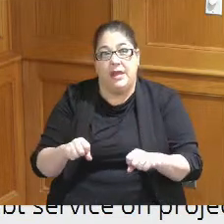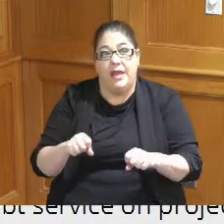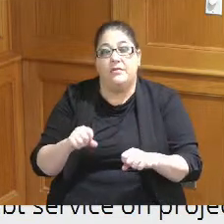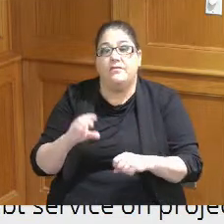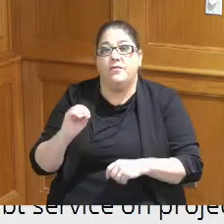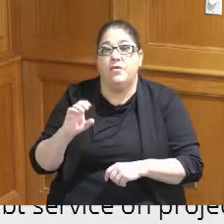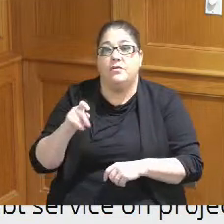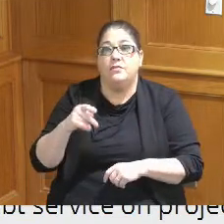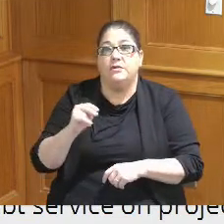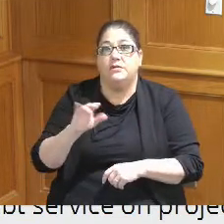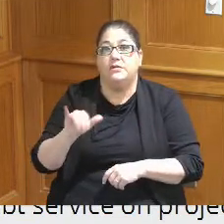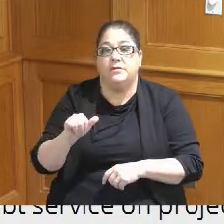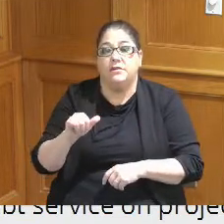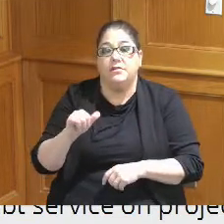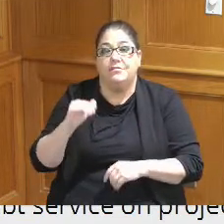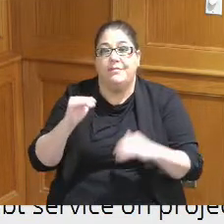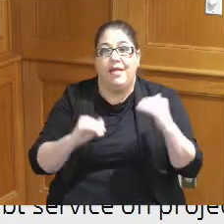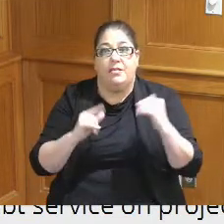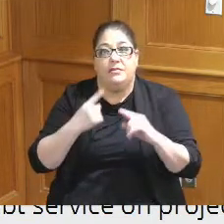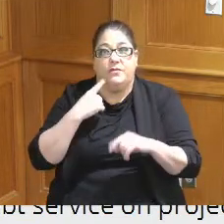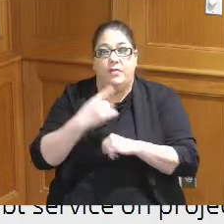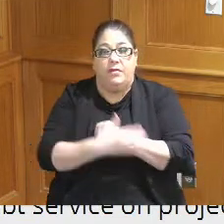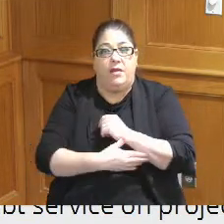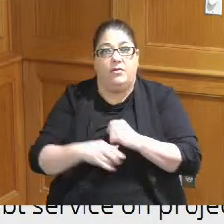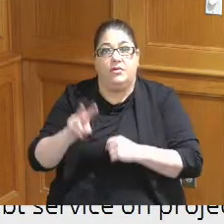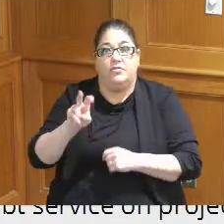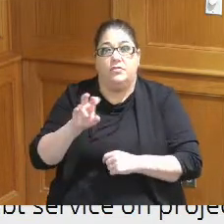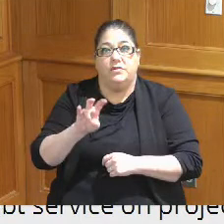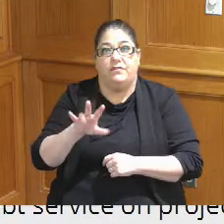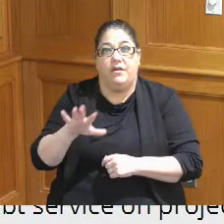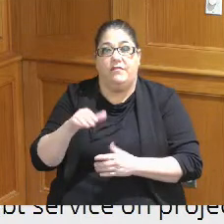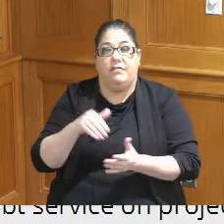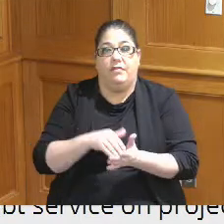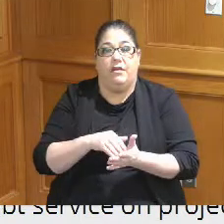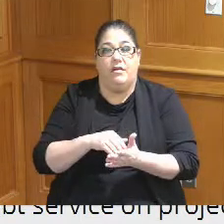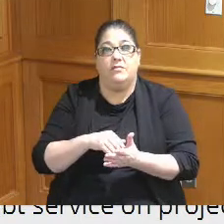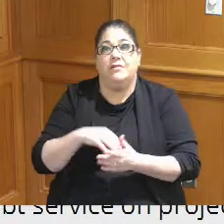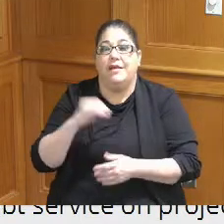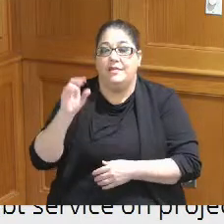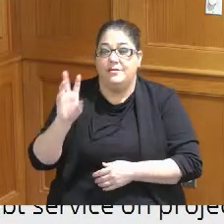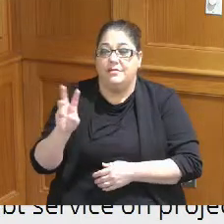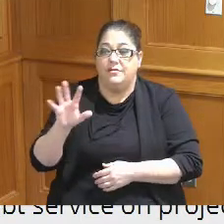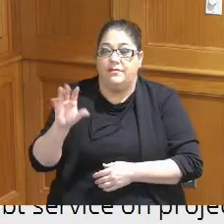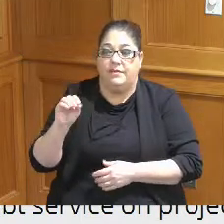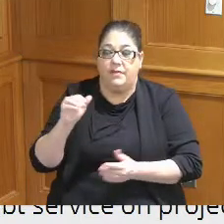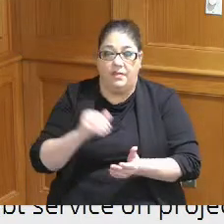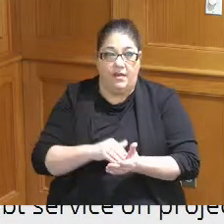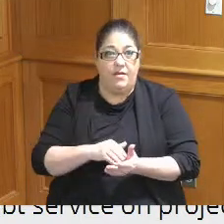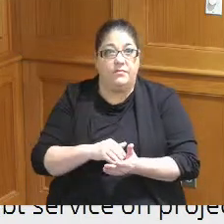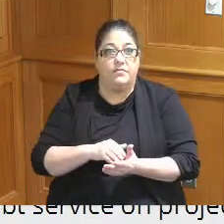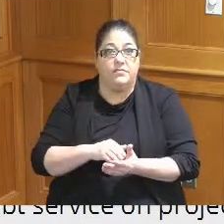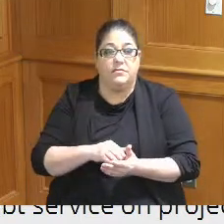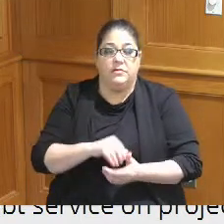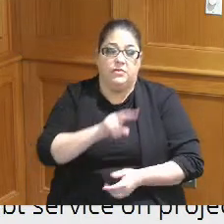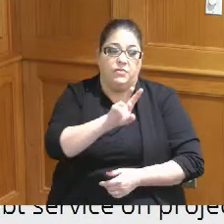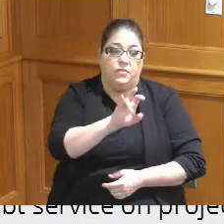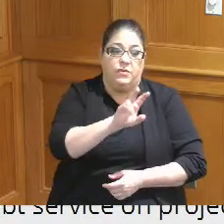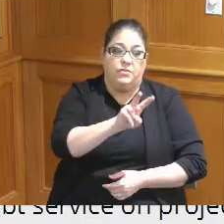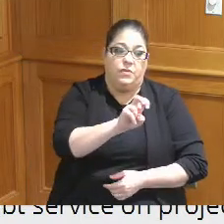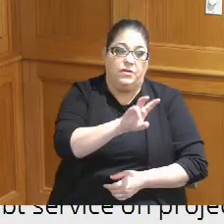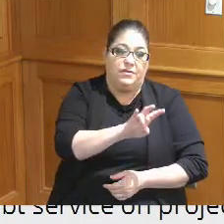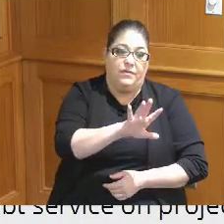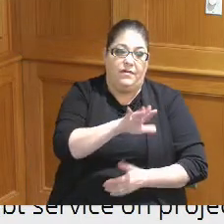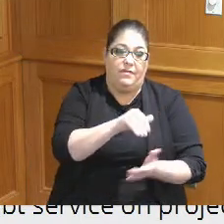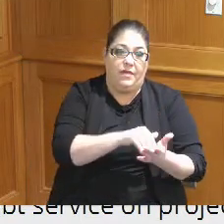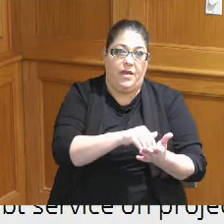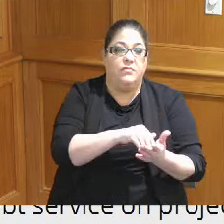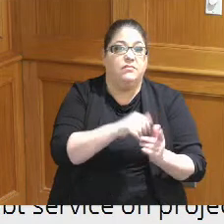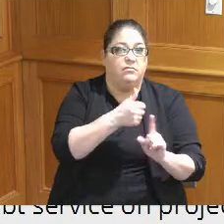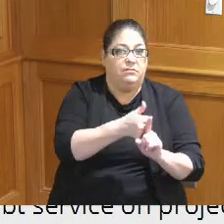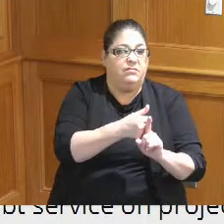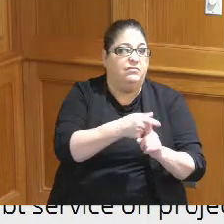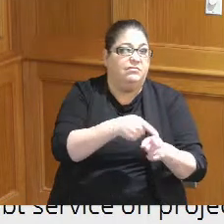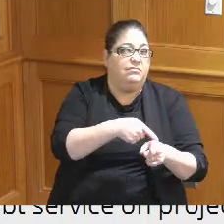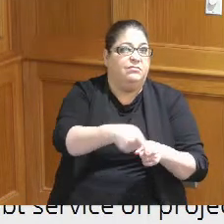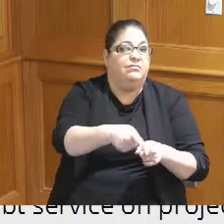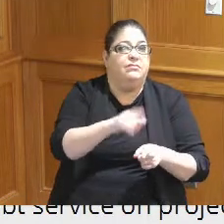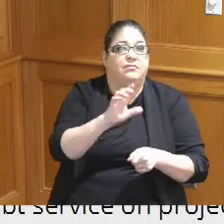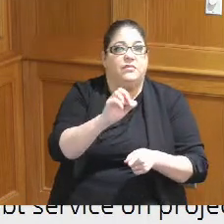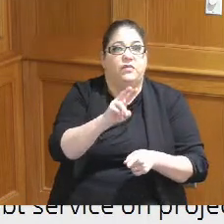balance of the County the 275,000 and the 650,000 the 275 in particular would be a carve out from